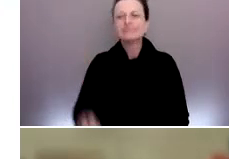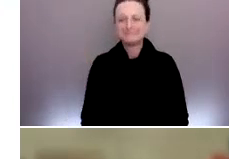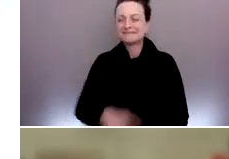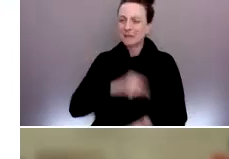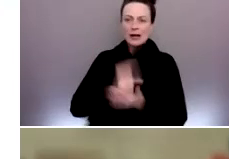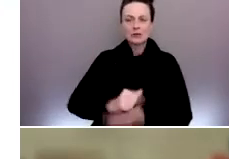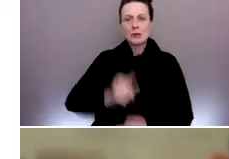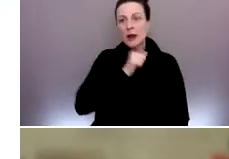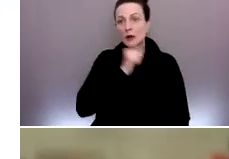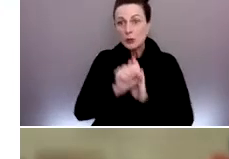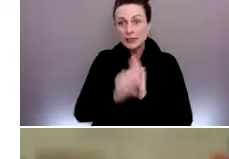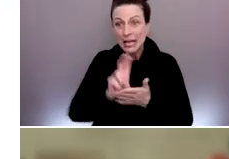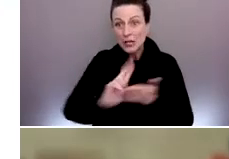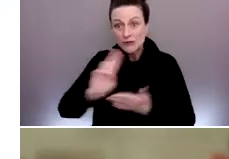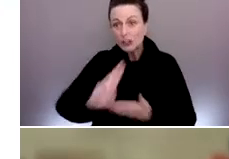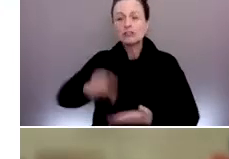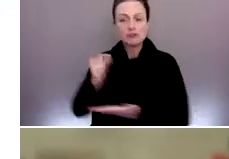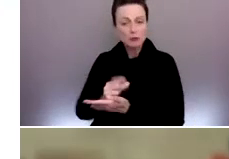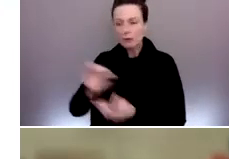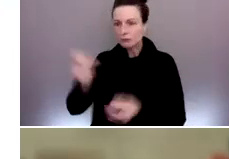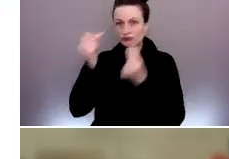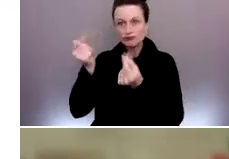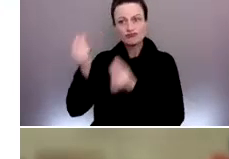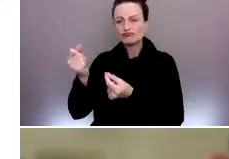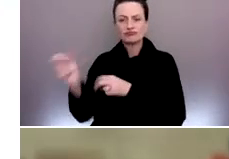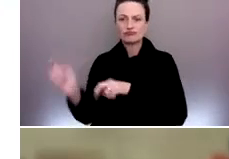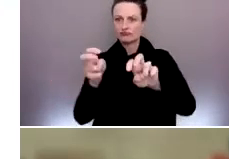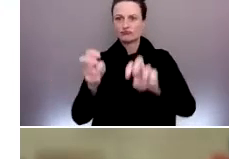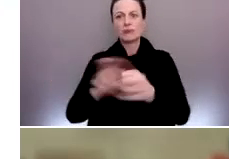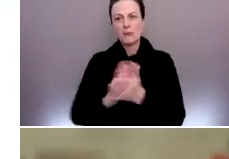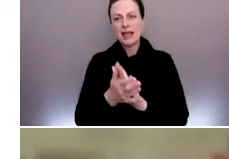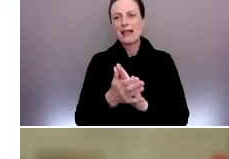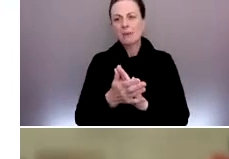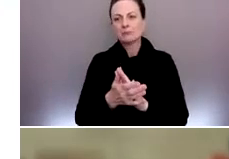and within the year of my graduation I was gainfully employed with ability 360.